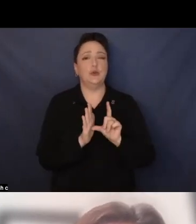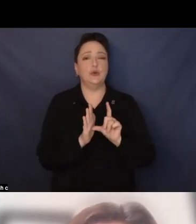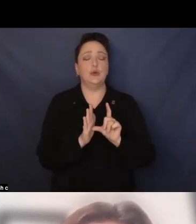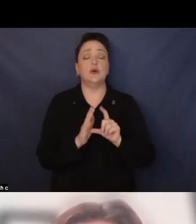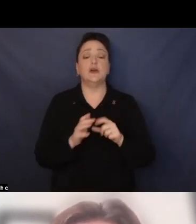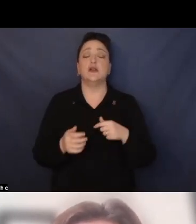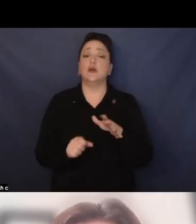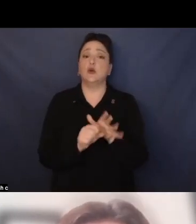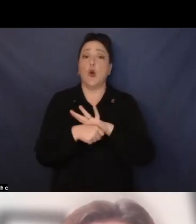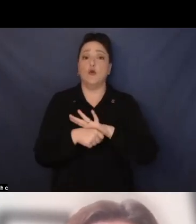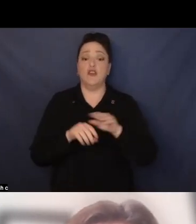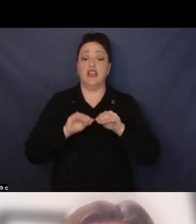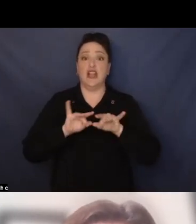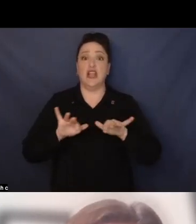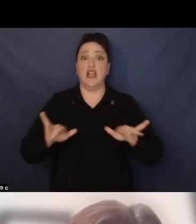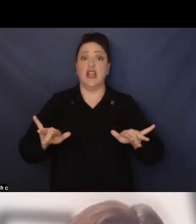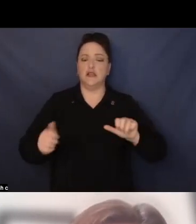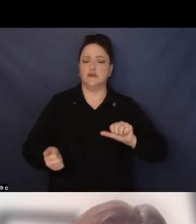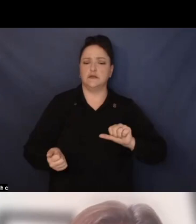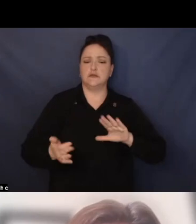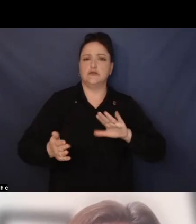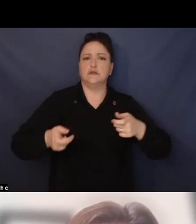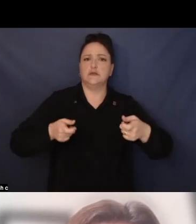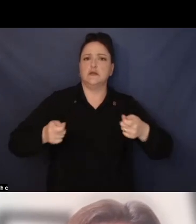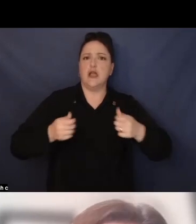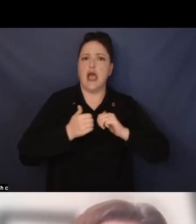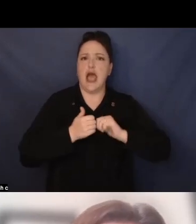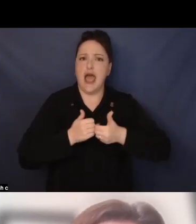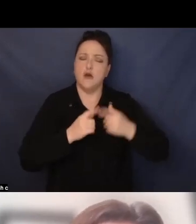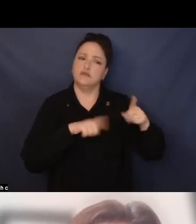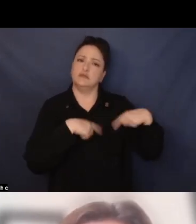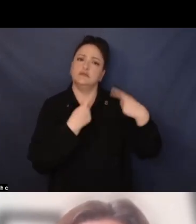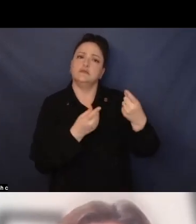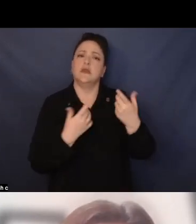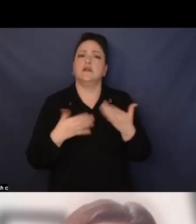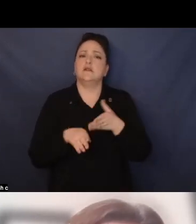where we have been during the pandemic and where we are today. Next slide, please.